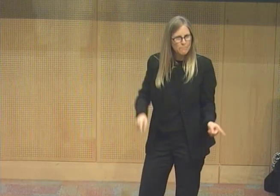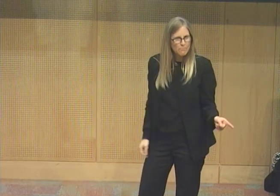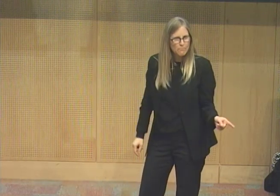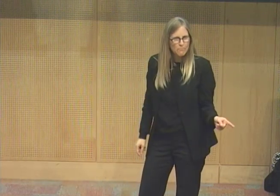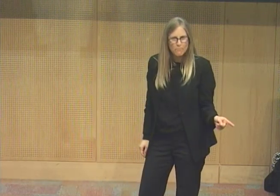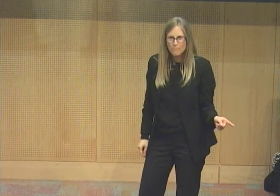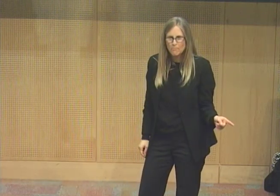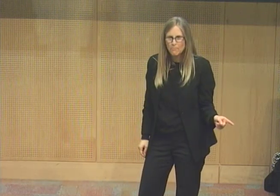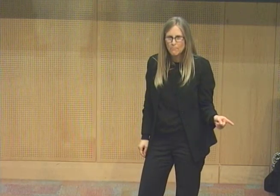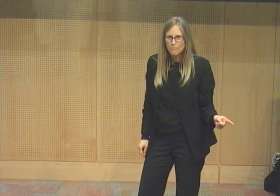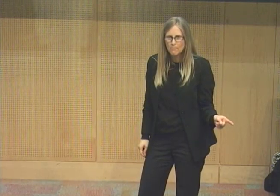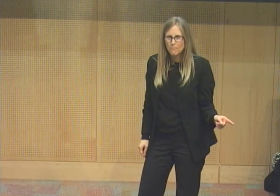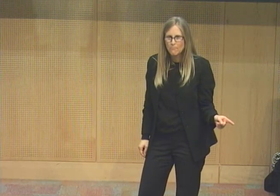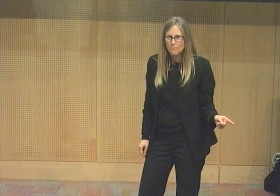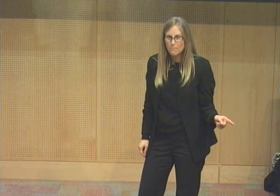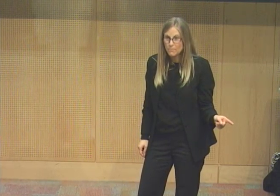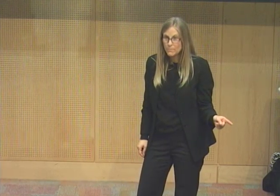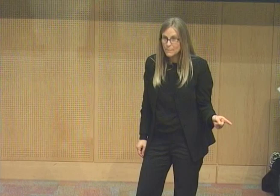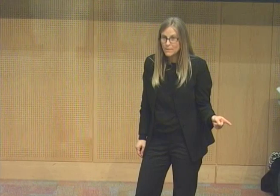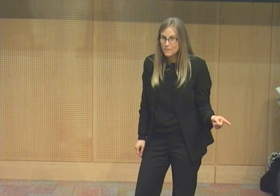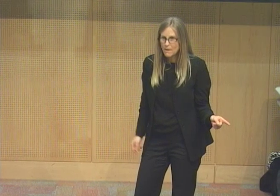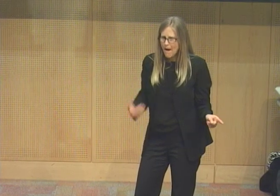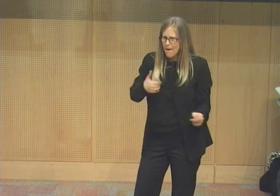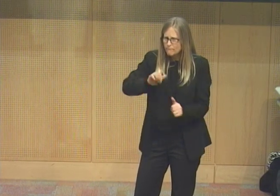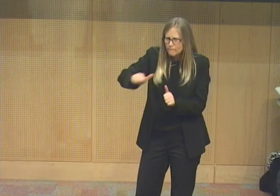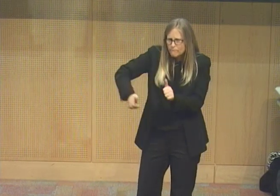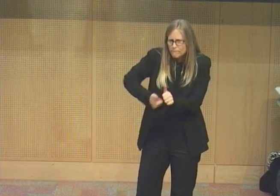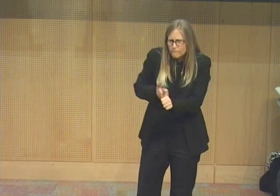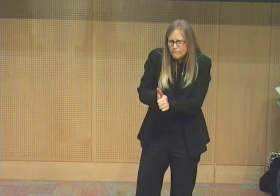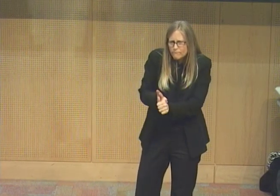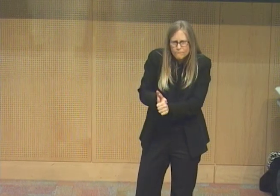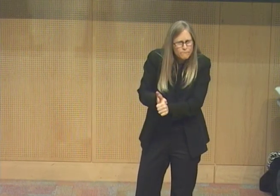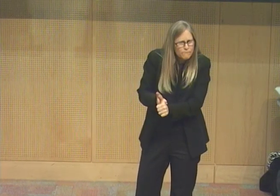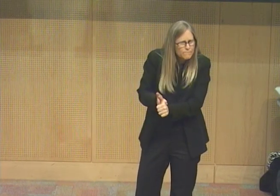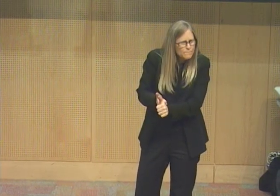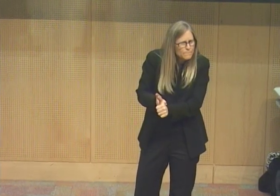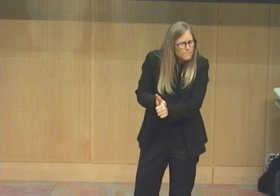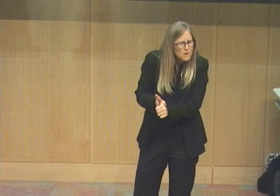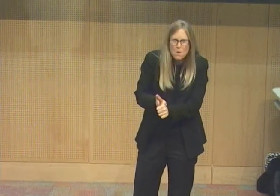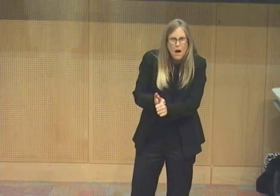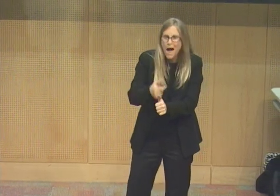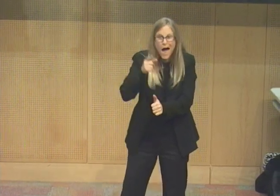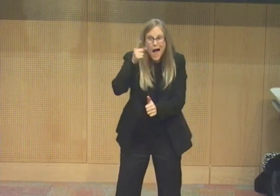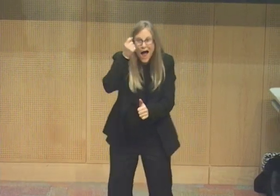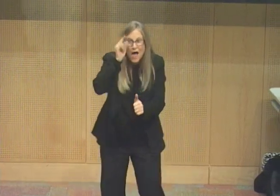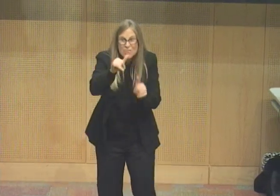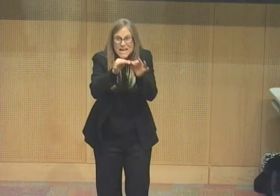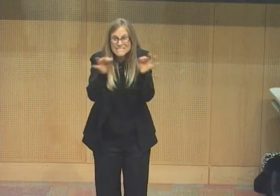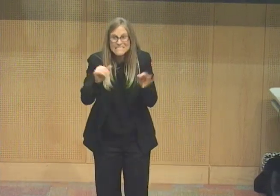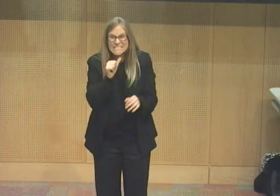and, thus, they are corrupt. The implied meaning is of corruption.